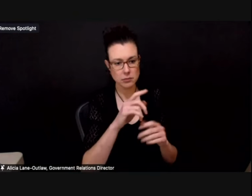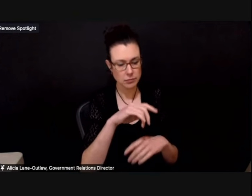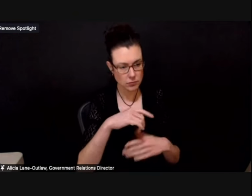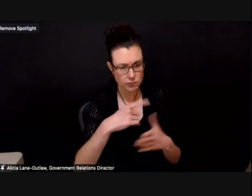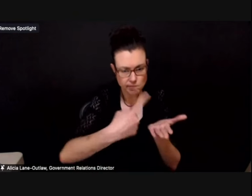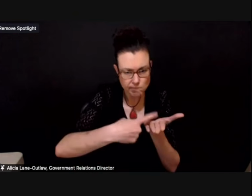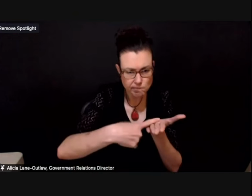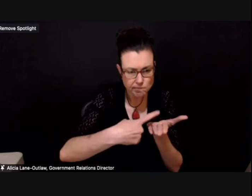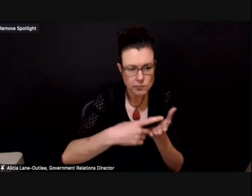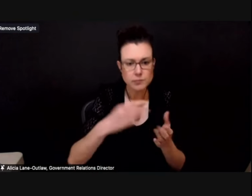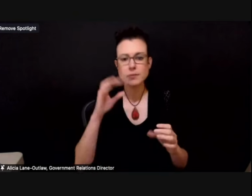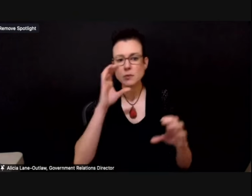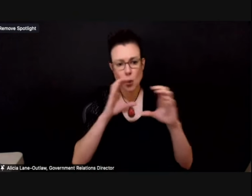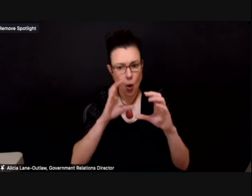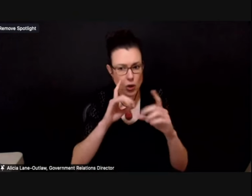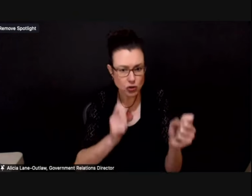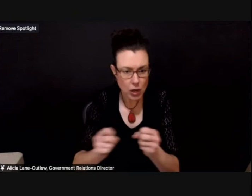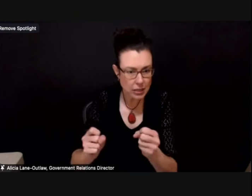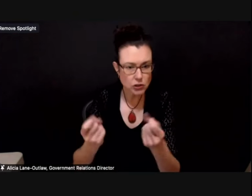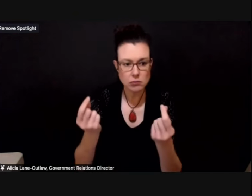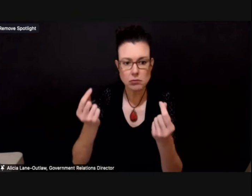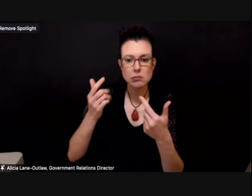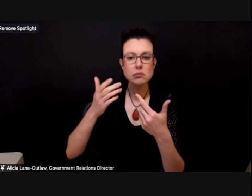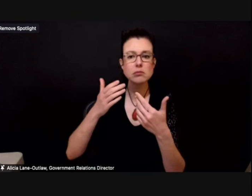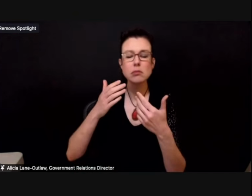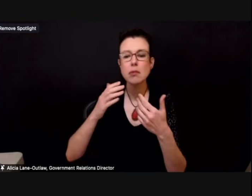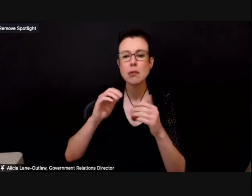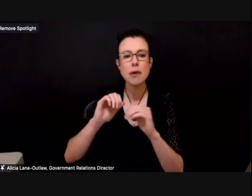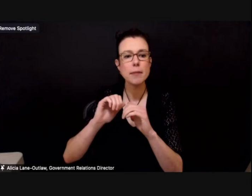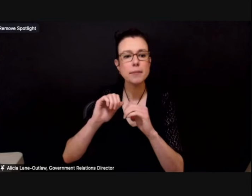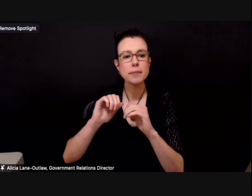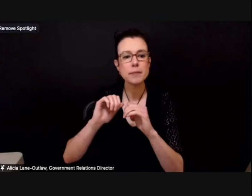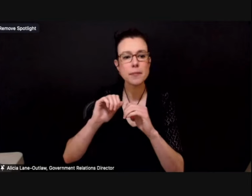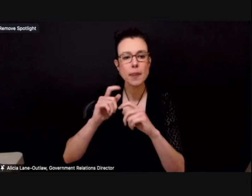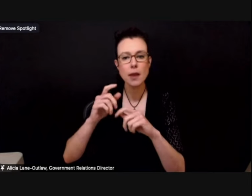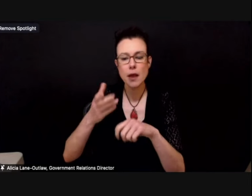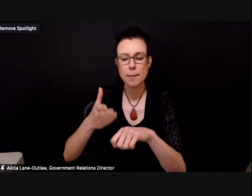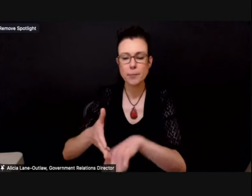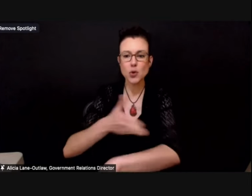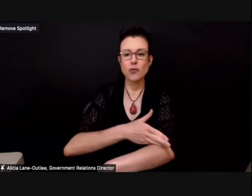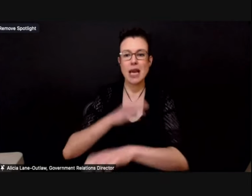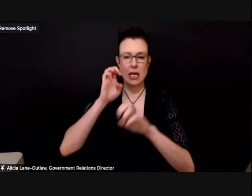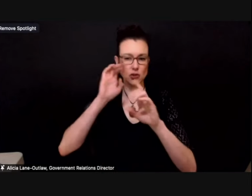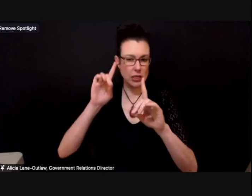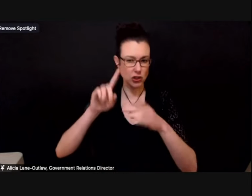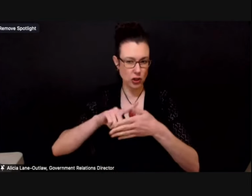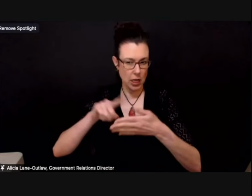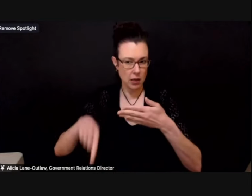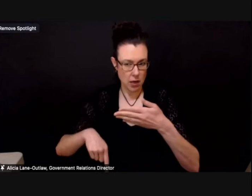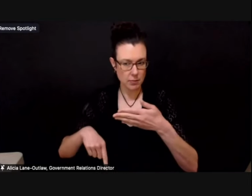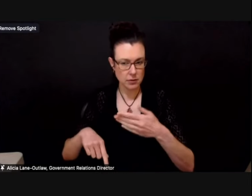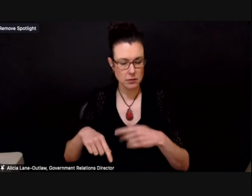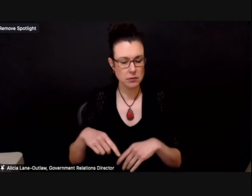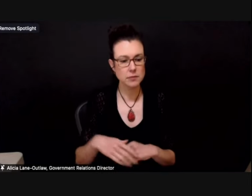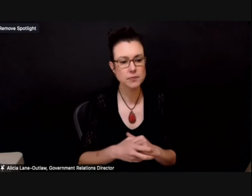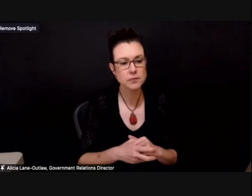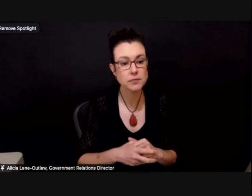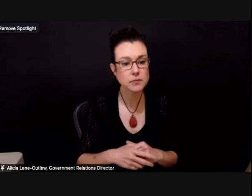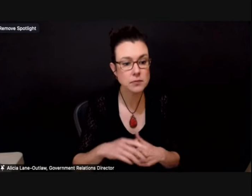strategies for improved educational outcomes.